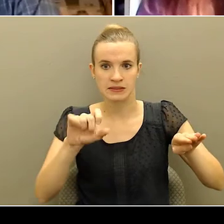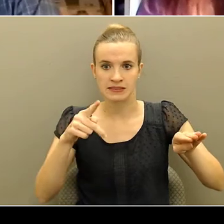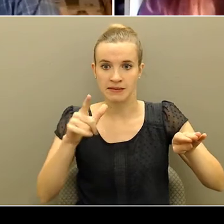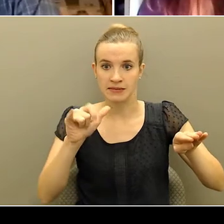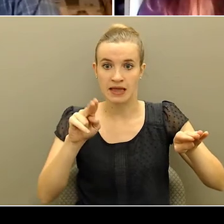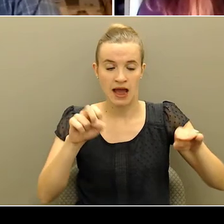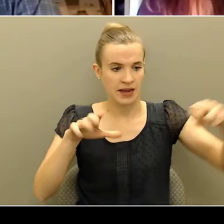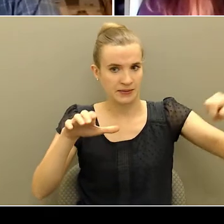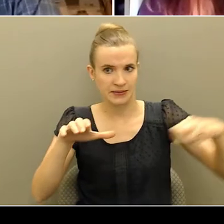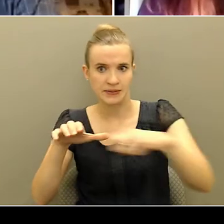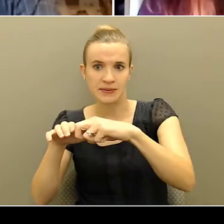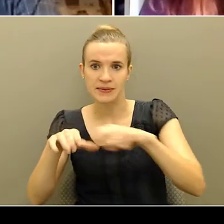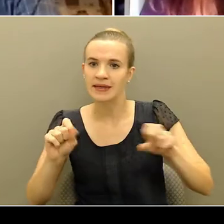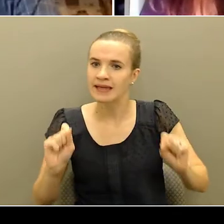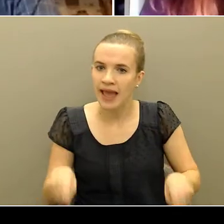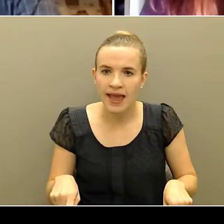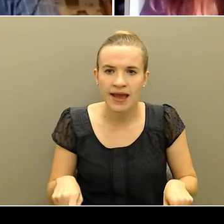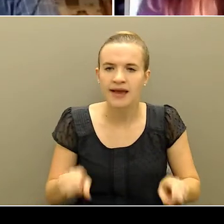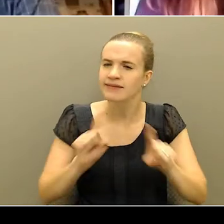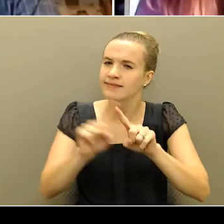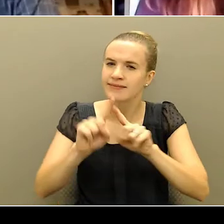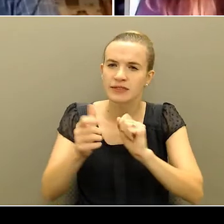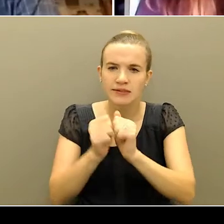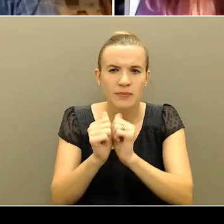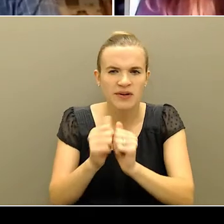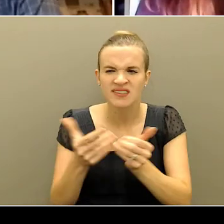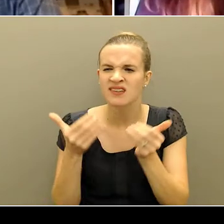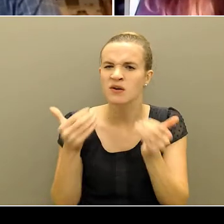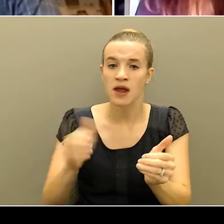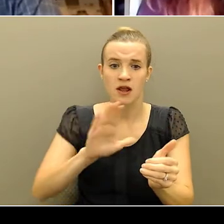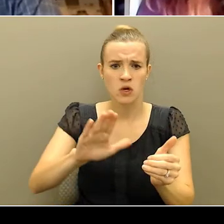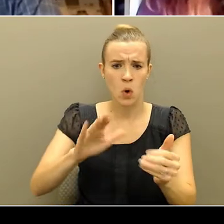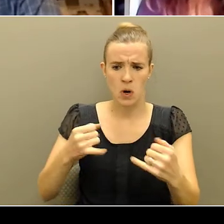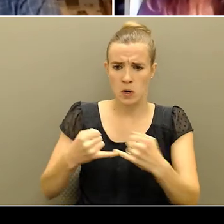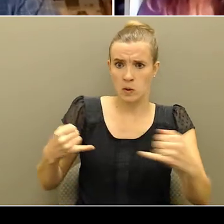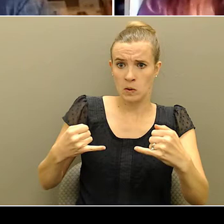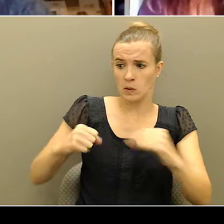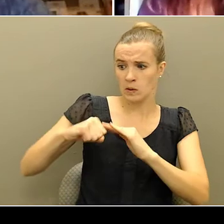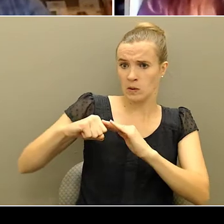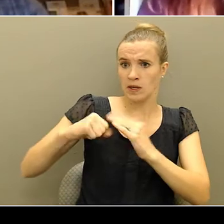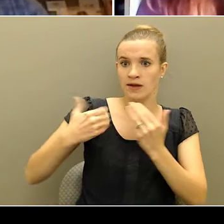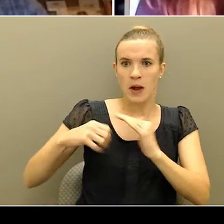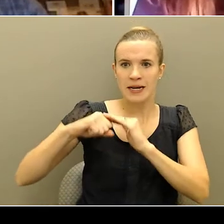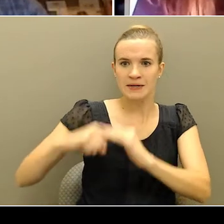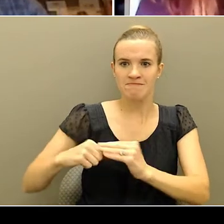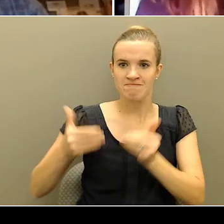organization called CAF, which is the Challenged Athlete Foundation. And it's